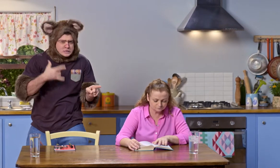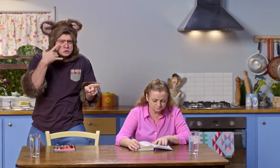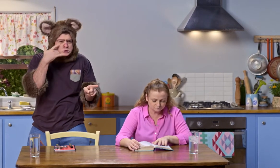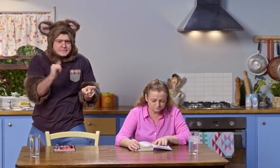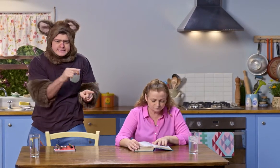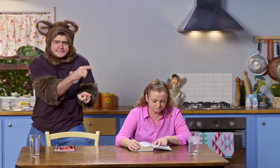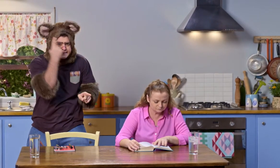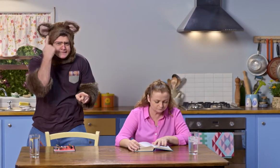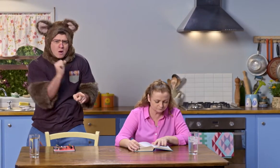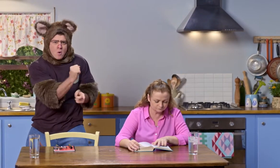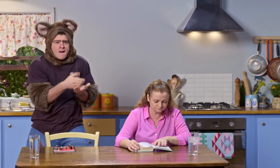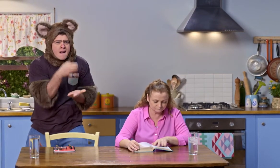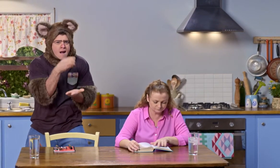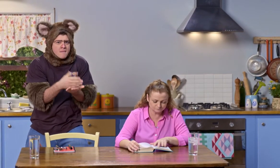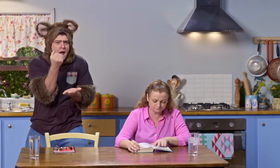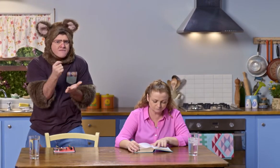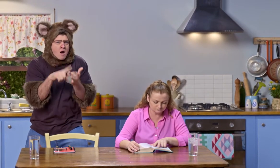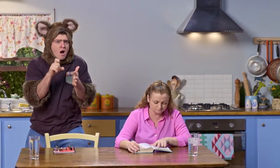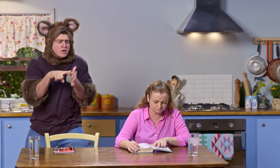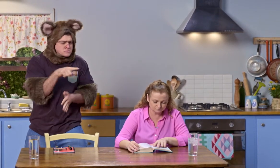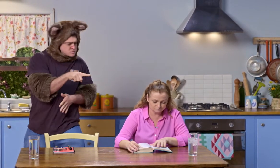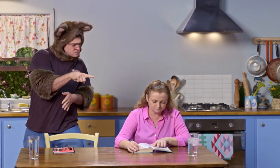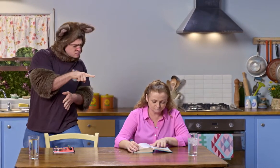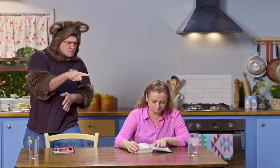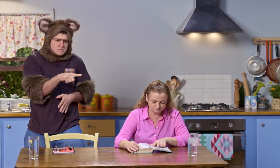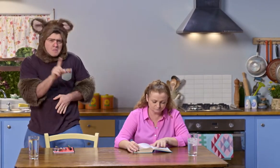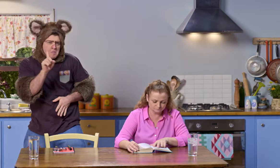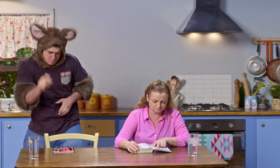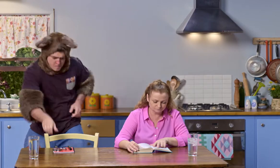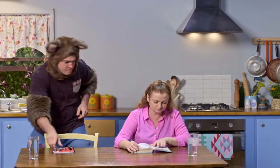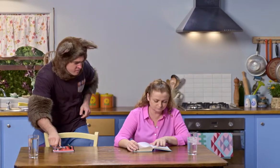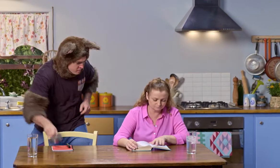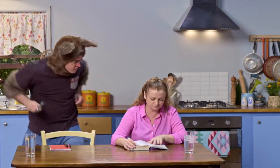I'll need to check Sally's glass to see if there's ice in there. Hmm, hang on.